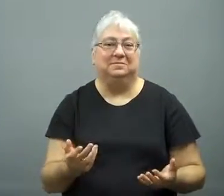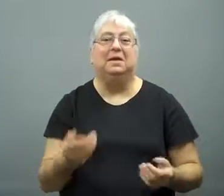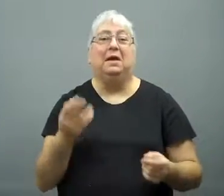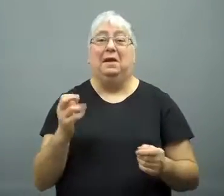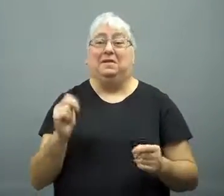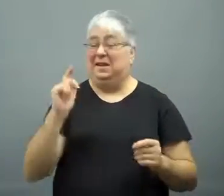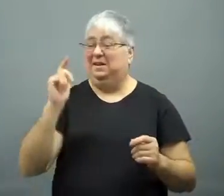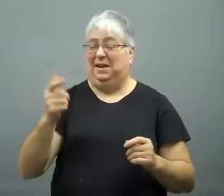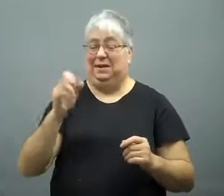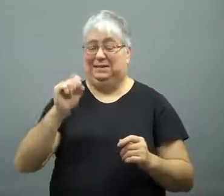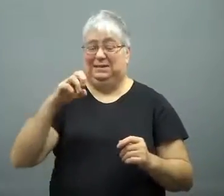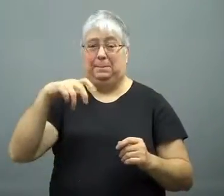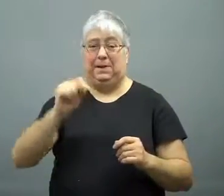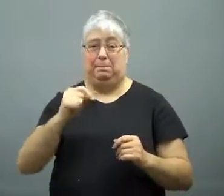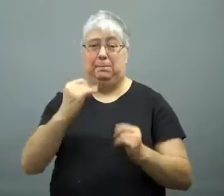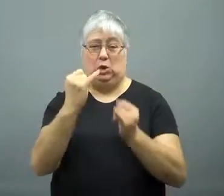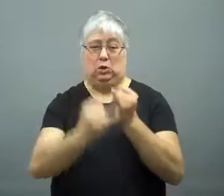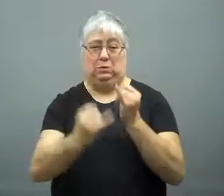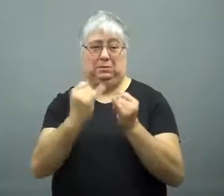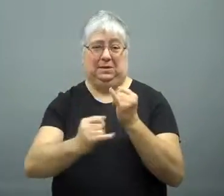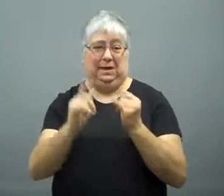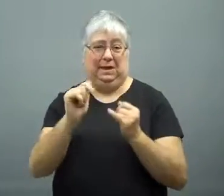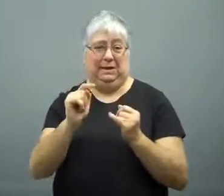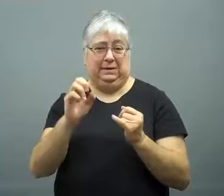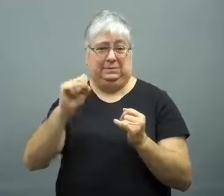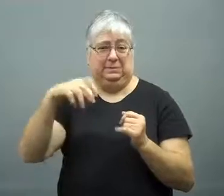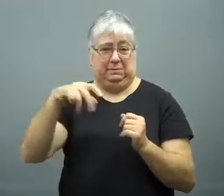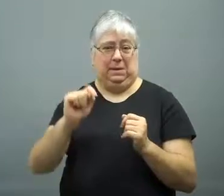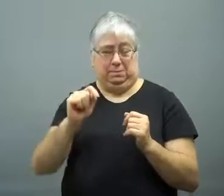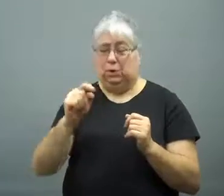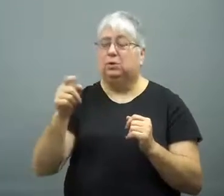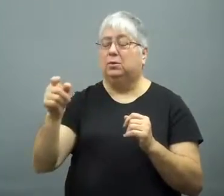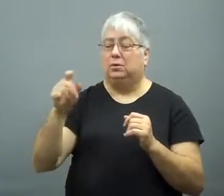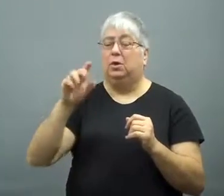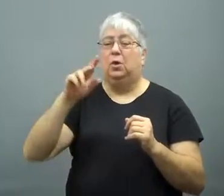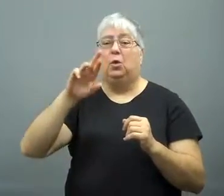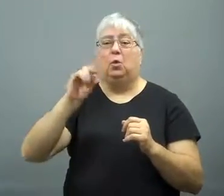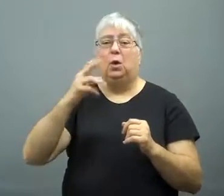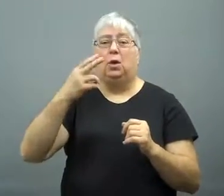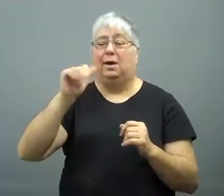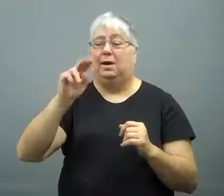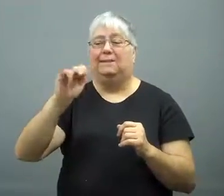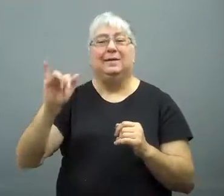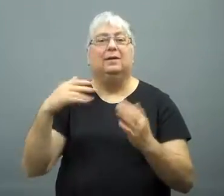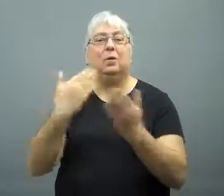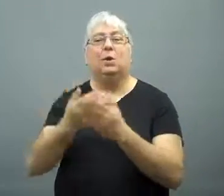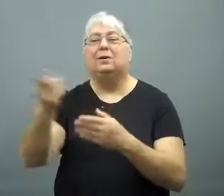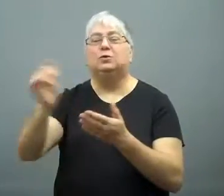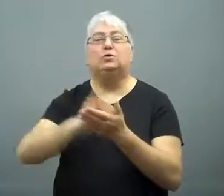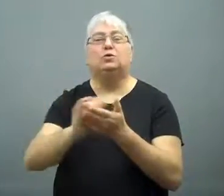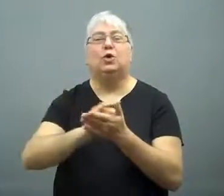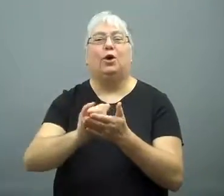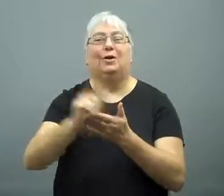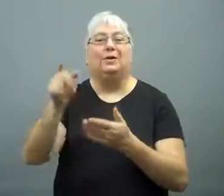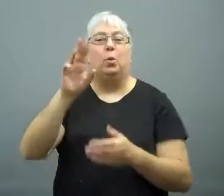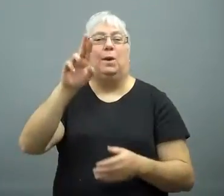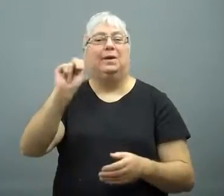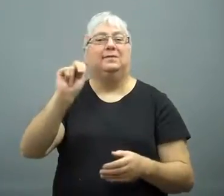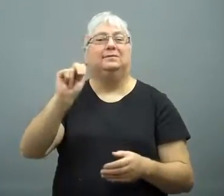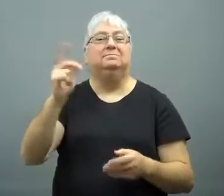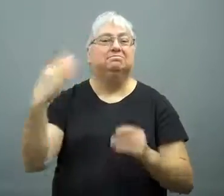Rouhani went to the U.N. in New York City in late September.